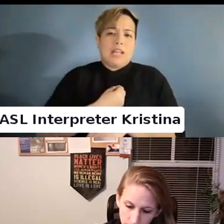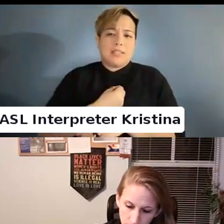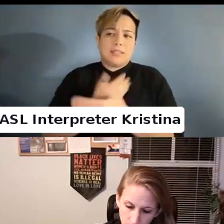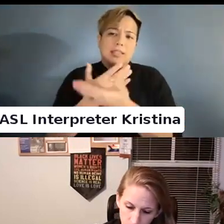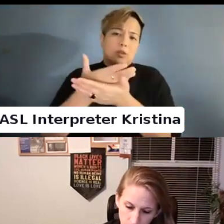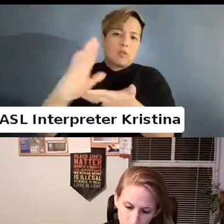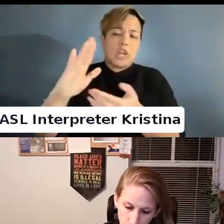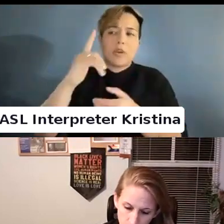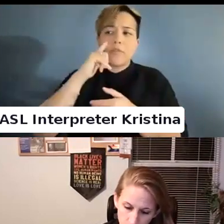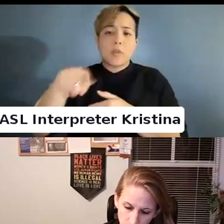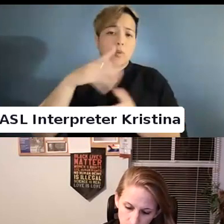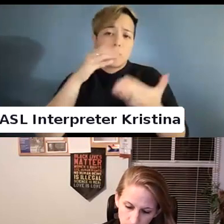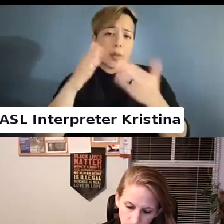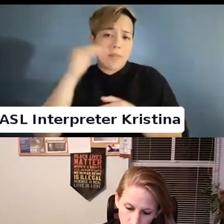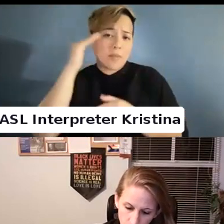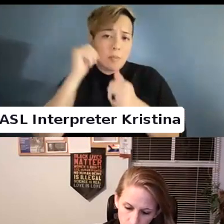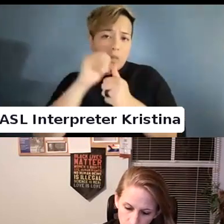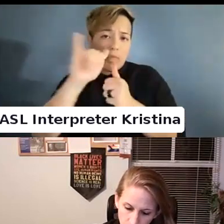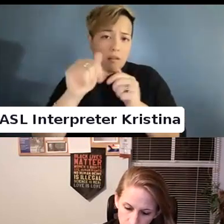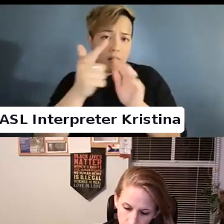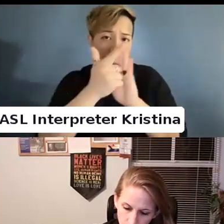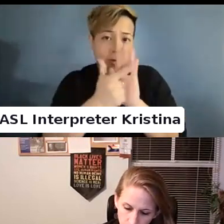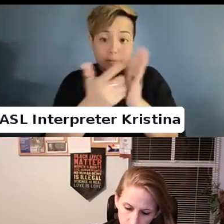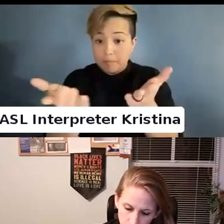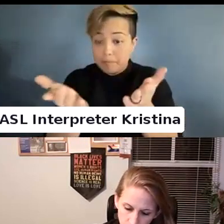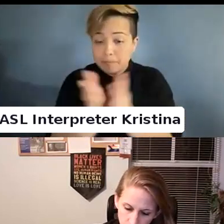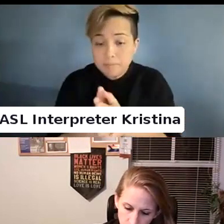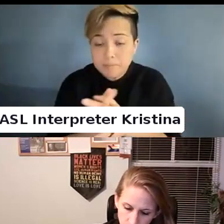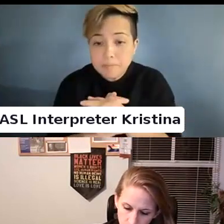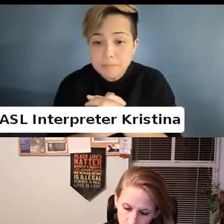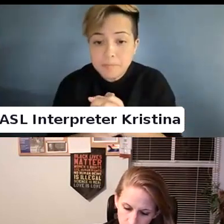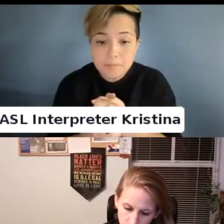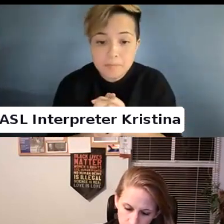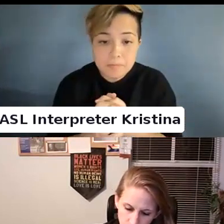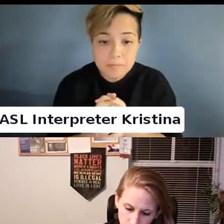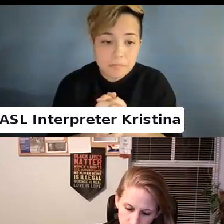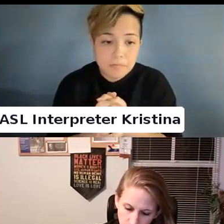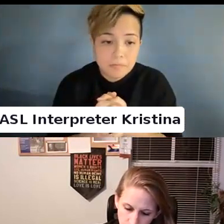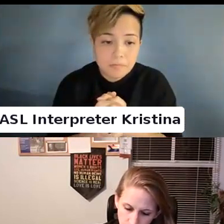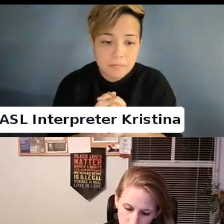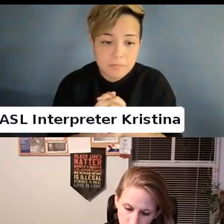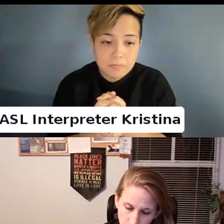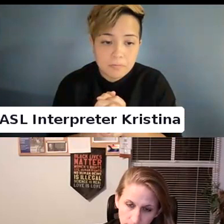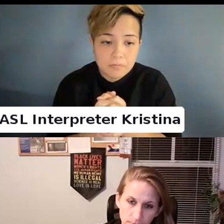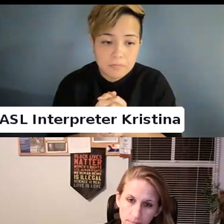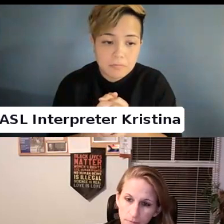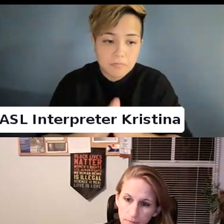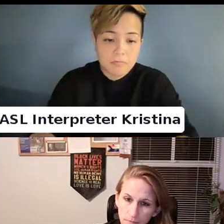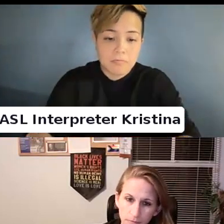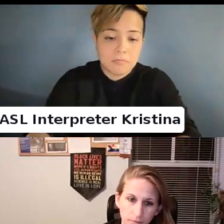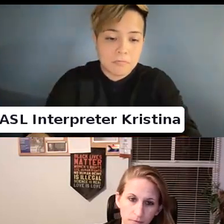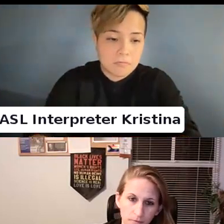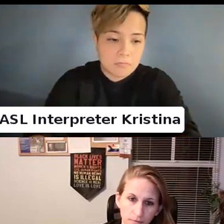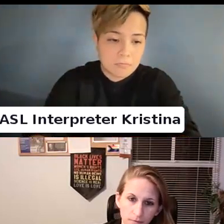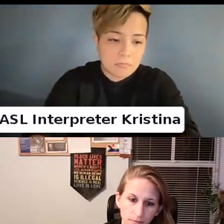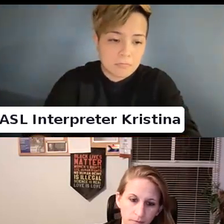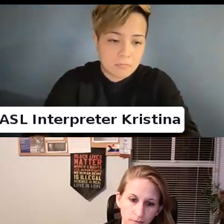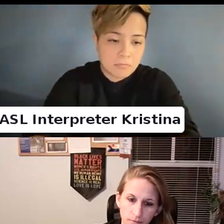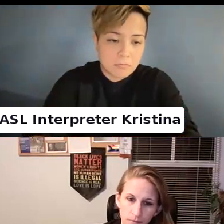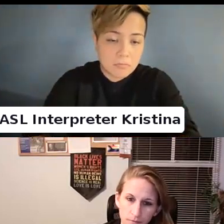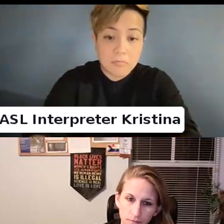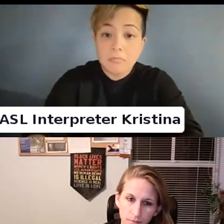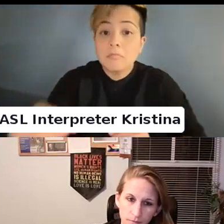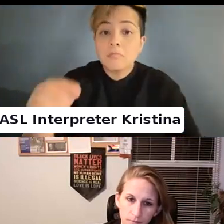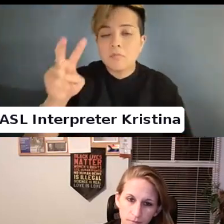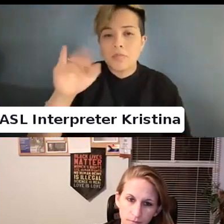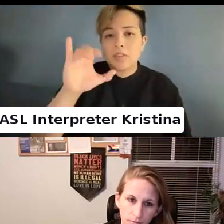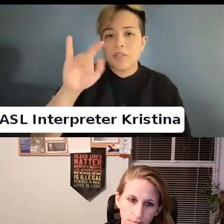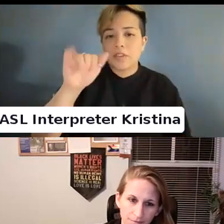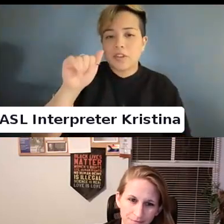who might not be familiar with law?